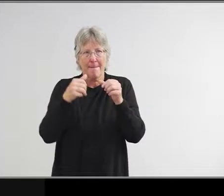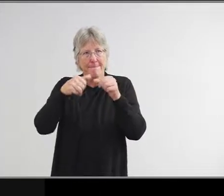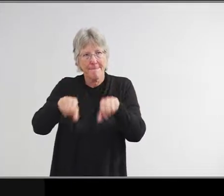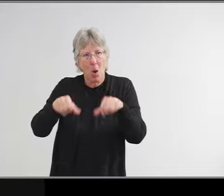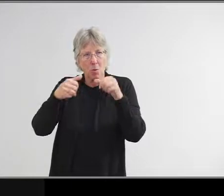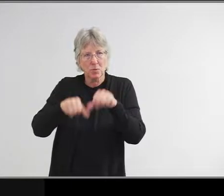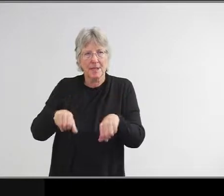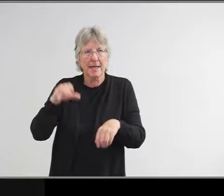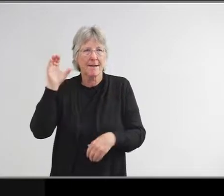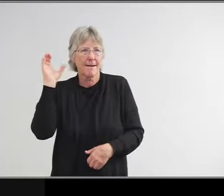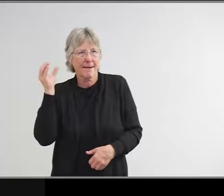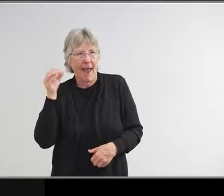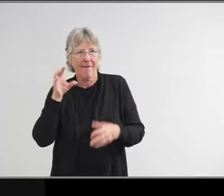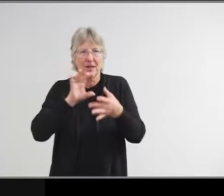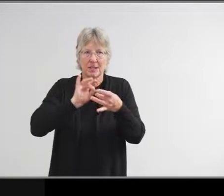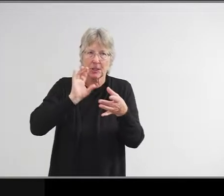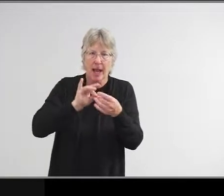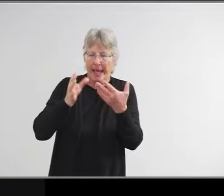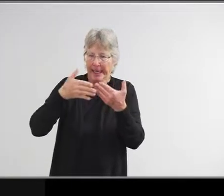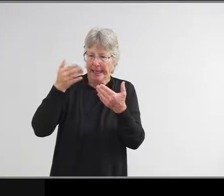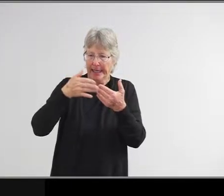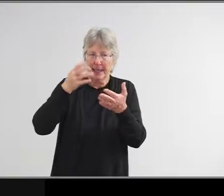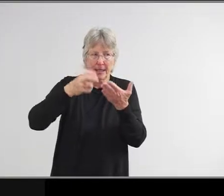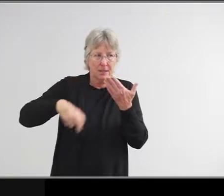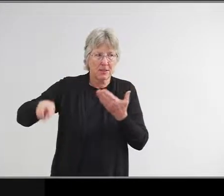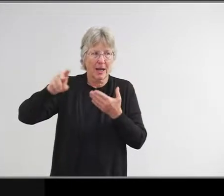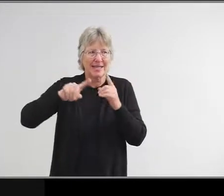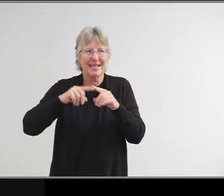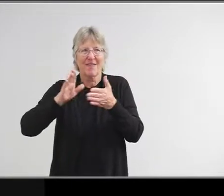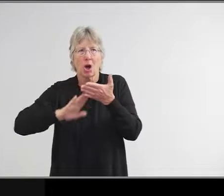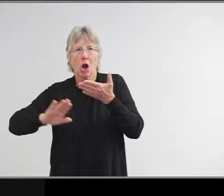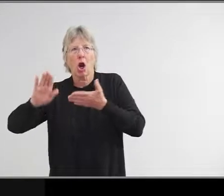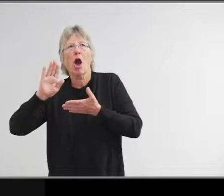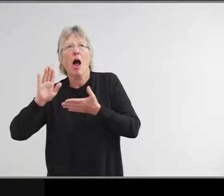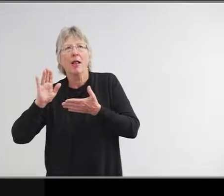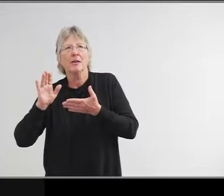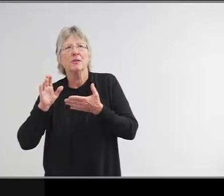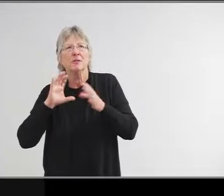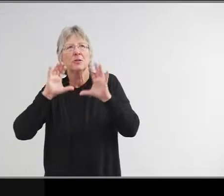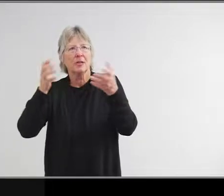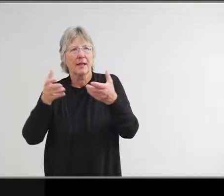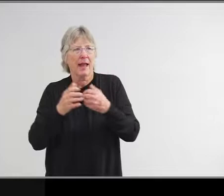for easy transition into colleagues' Canvas courses. Mrs. Bonnie States Tls are restorative,